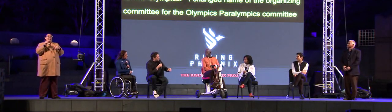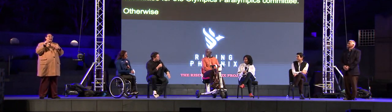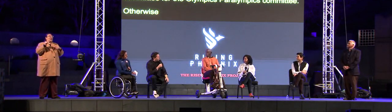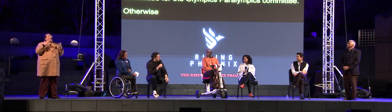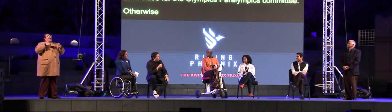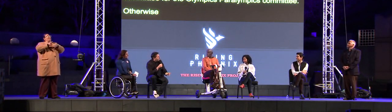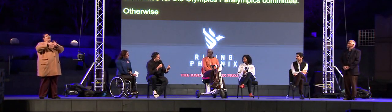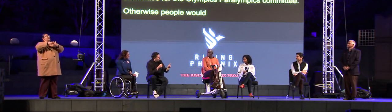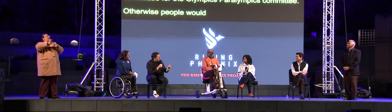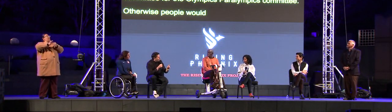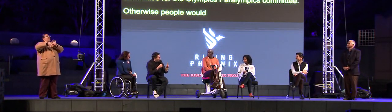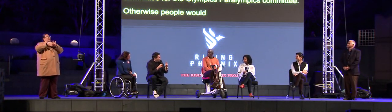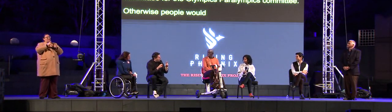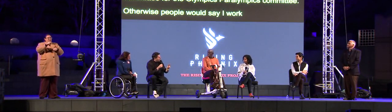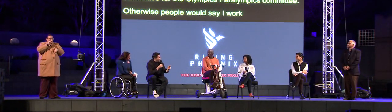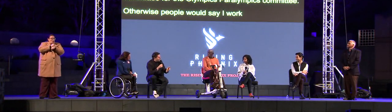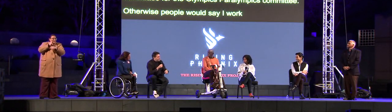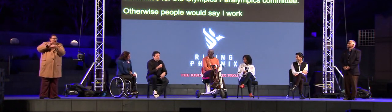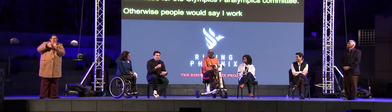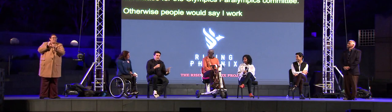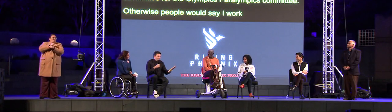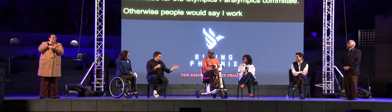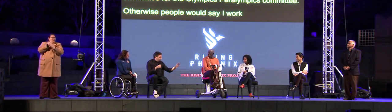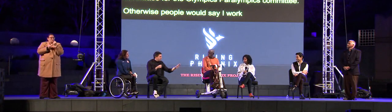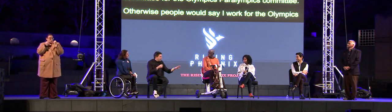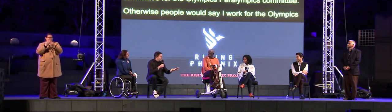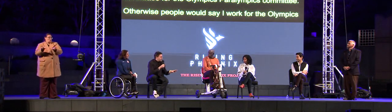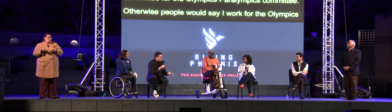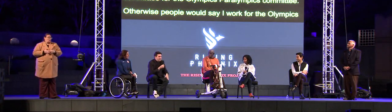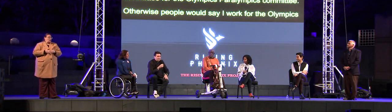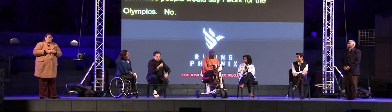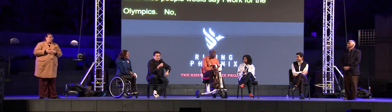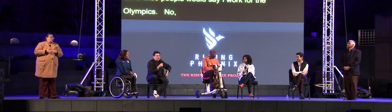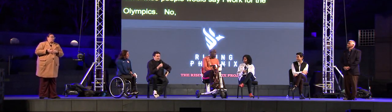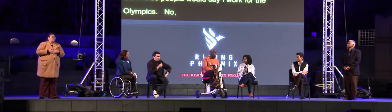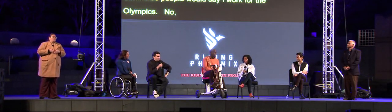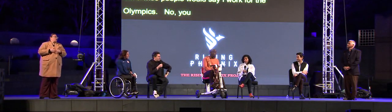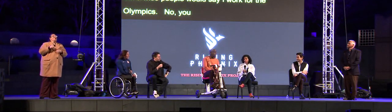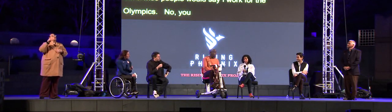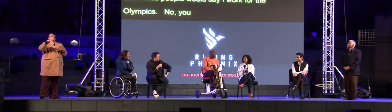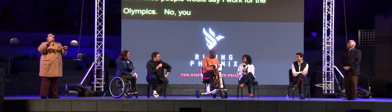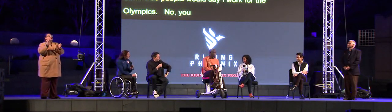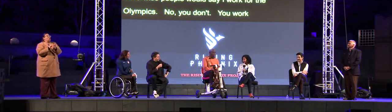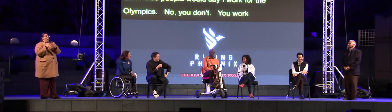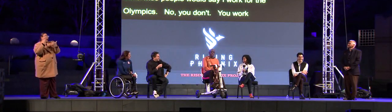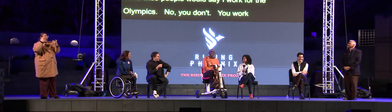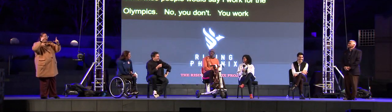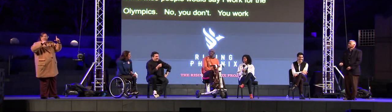And you go, no, you don't. You work for both. So I'm not saying you should, because that worked-- [INTERPOSING VOICES] No pressure.